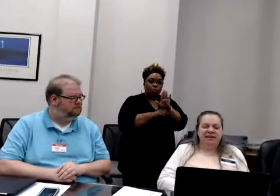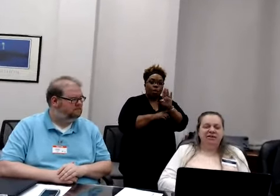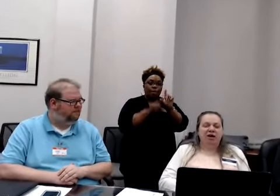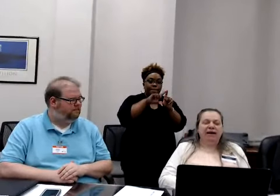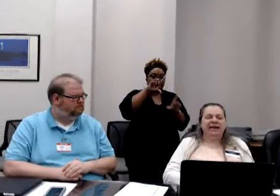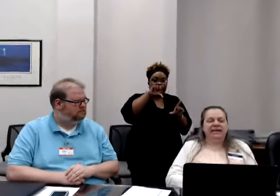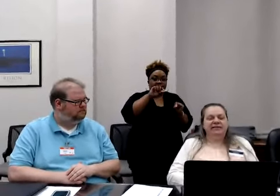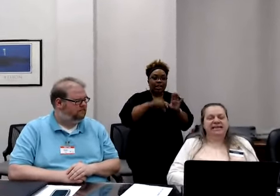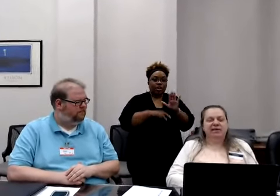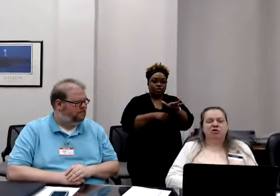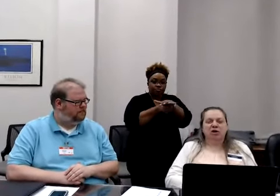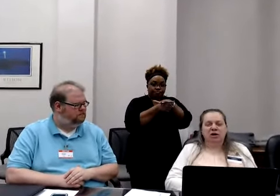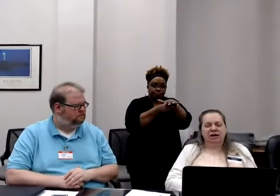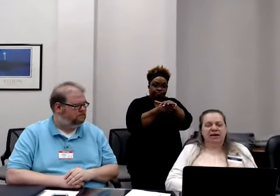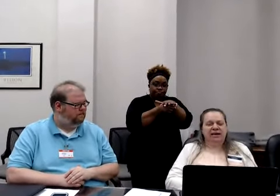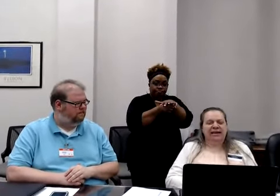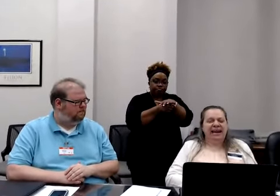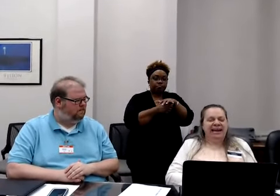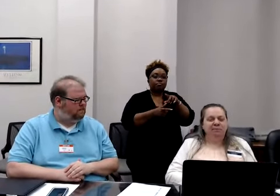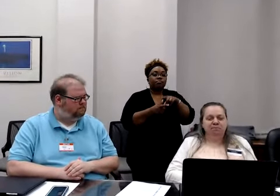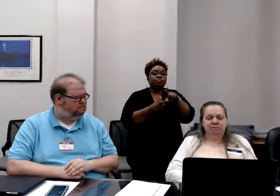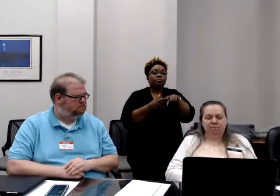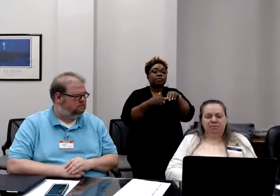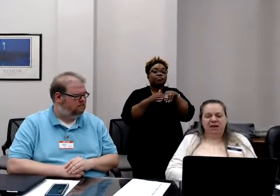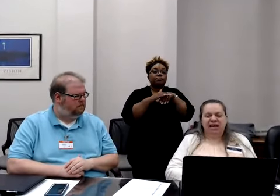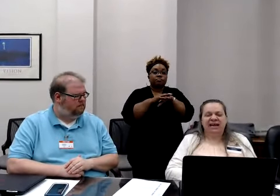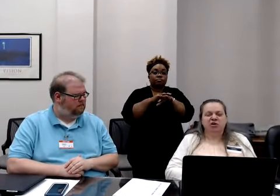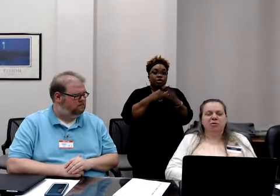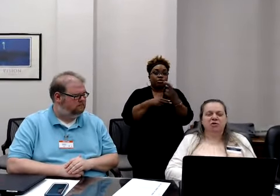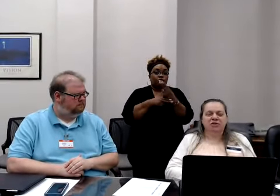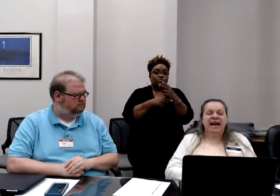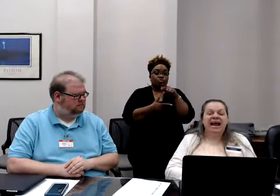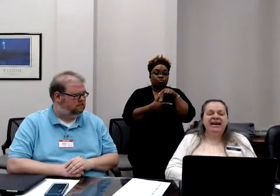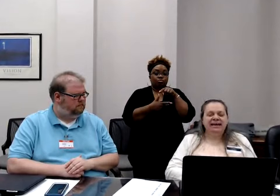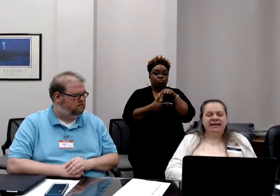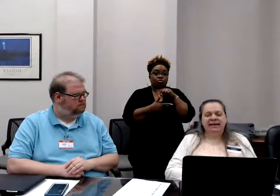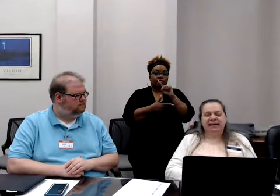Then you log in using your name and your birthday.